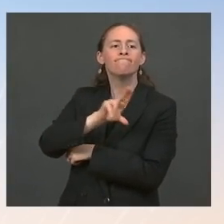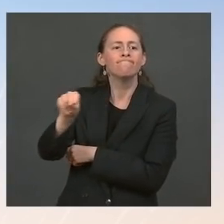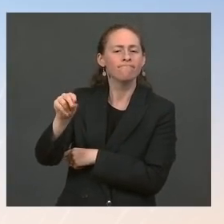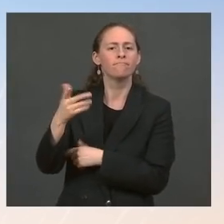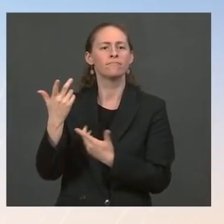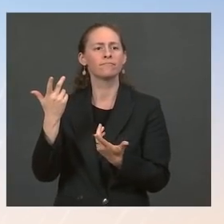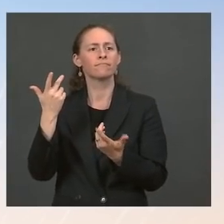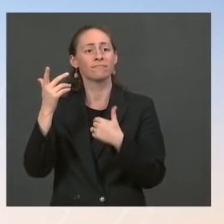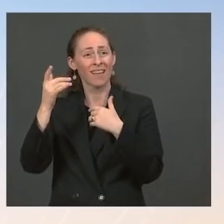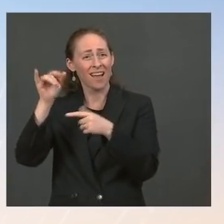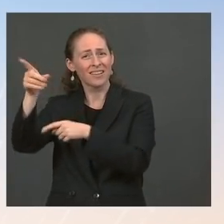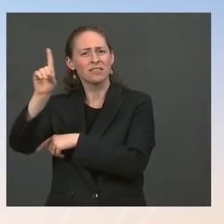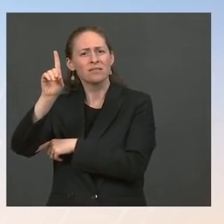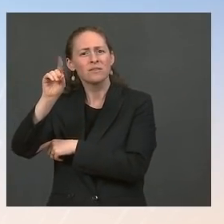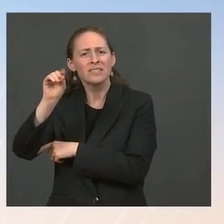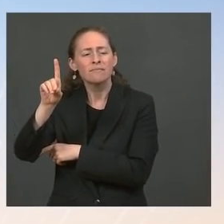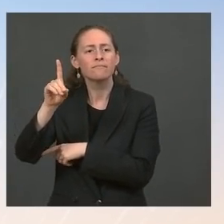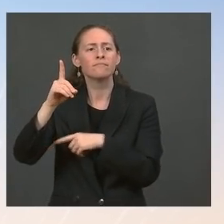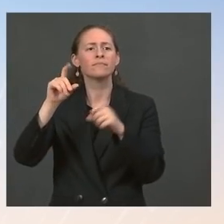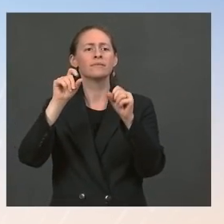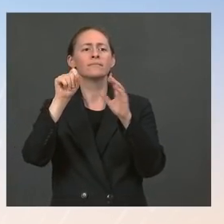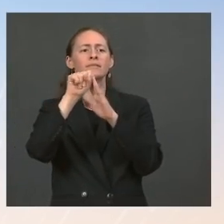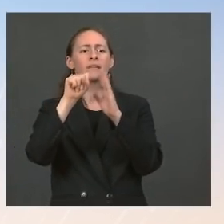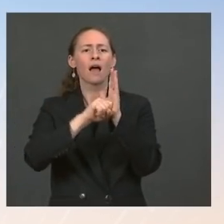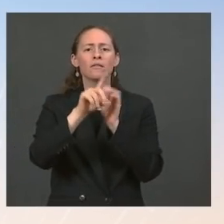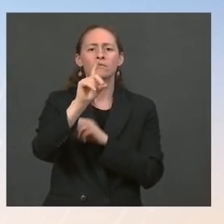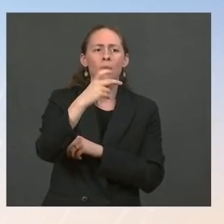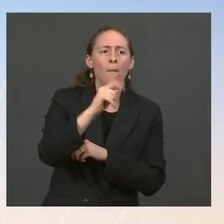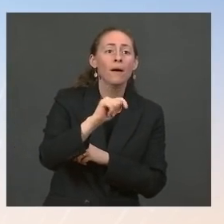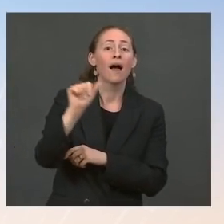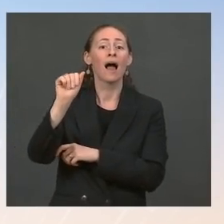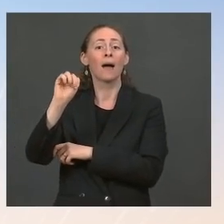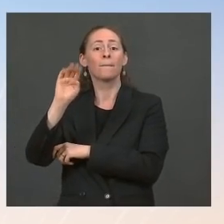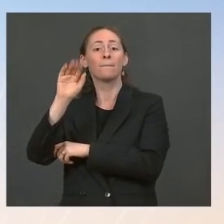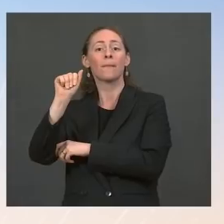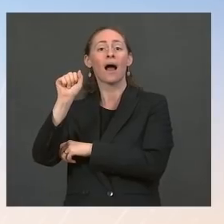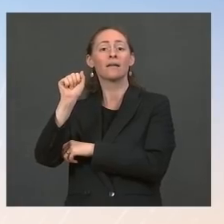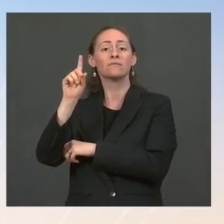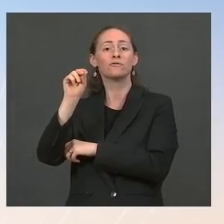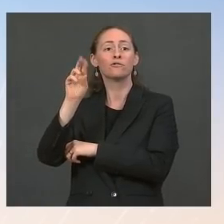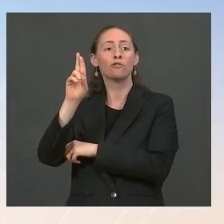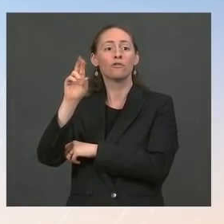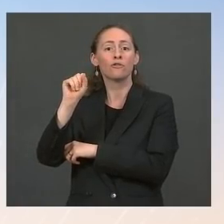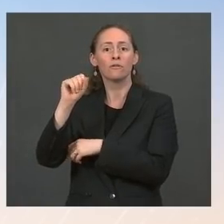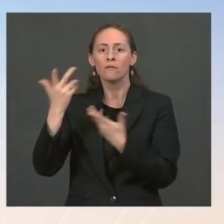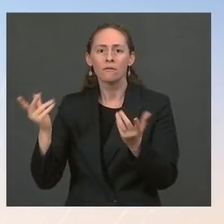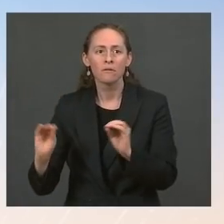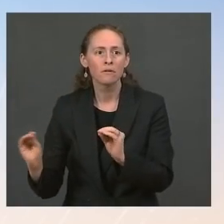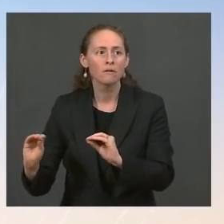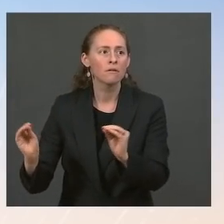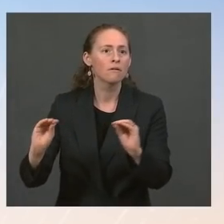where we've seen ambassadors held for weeks and months, at times; or even our economic nominees,